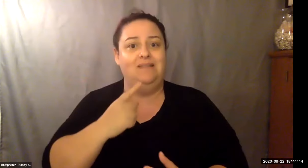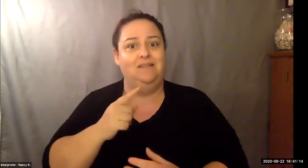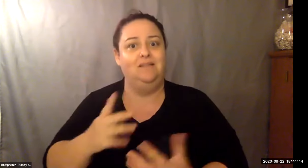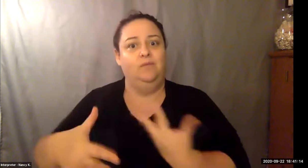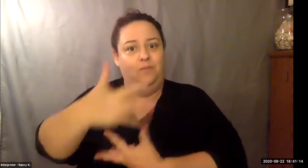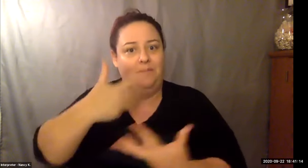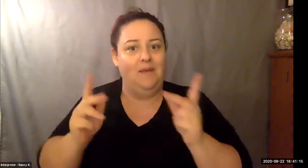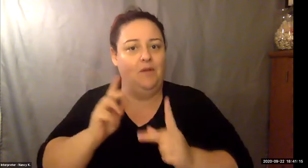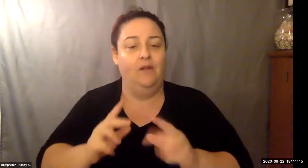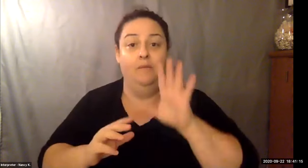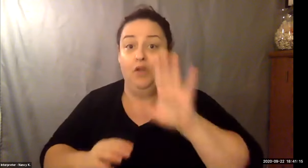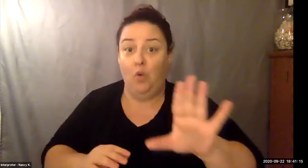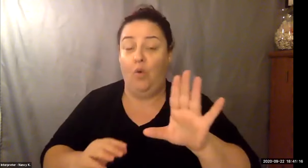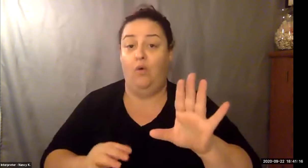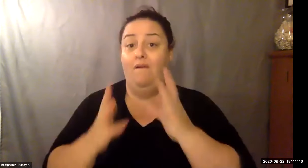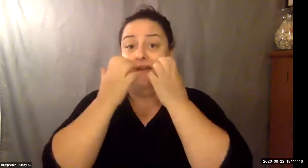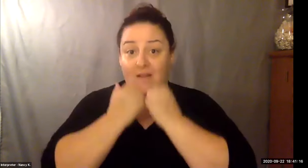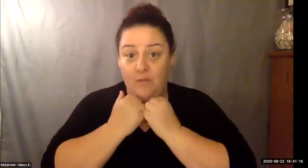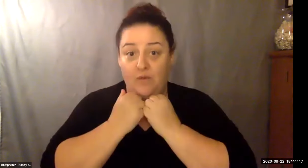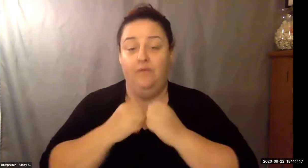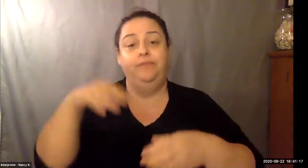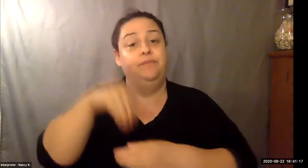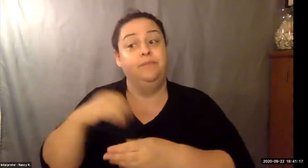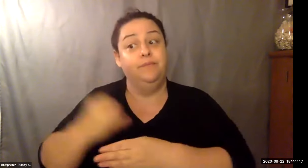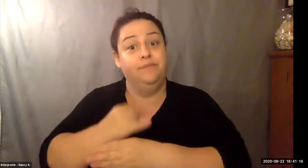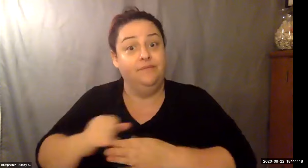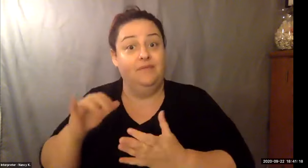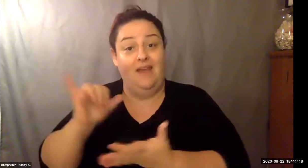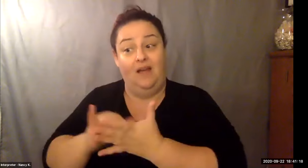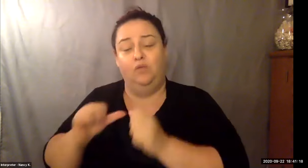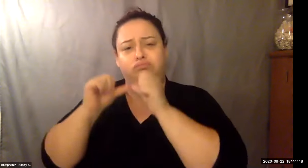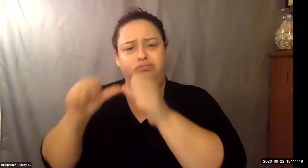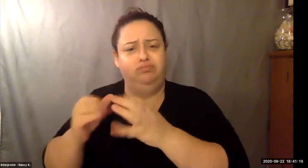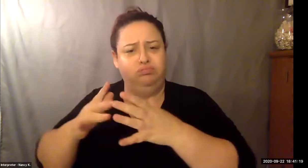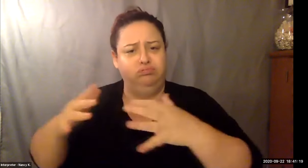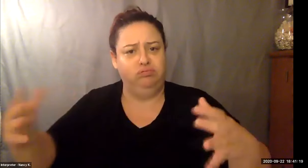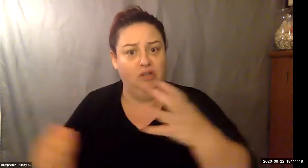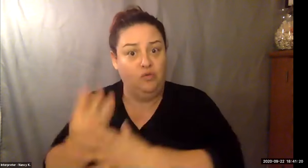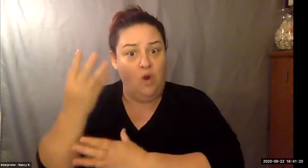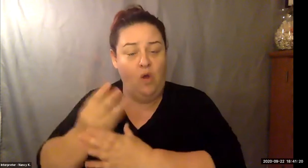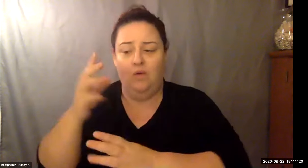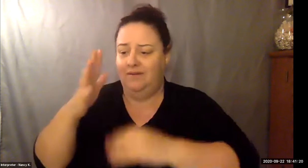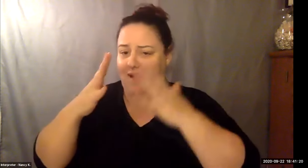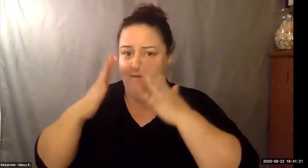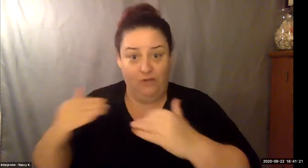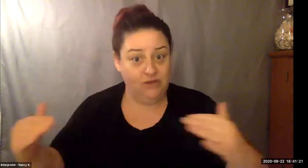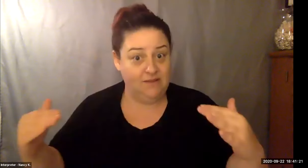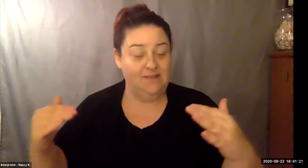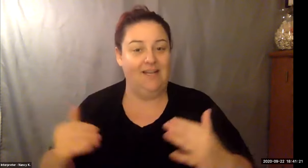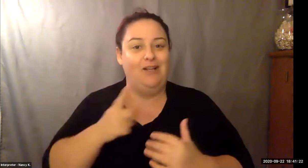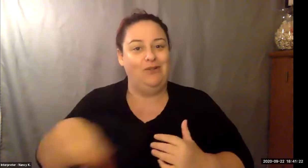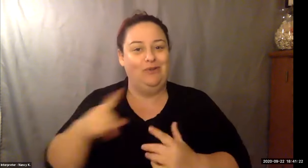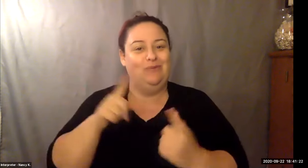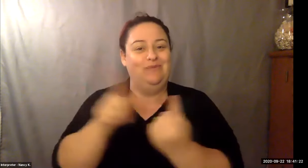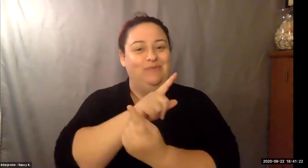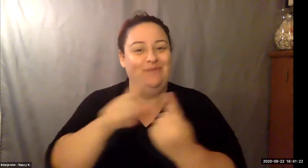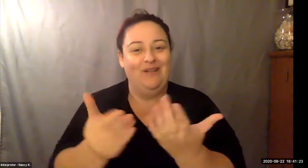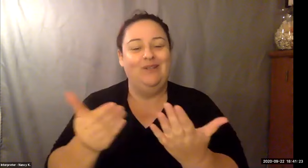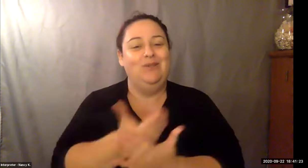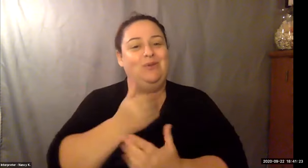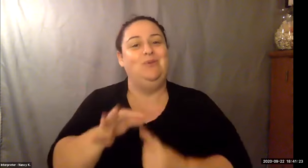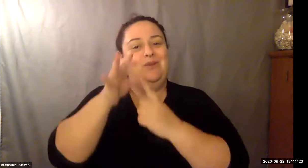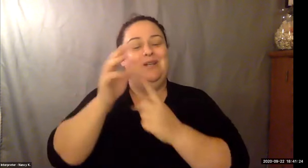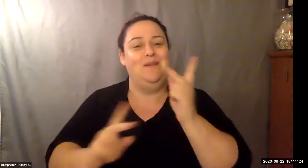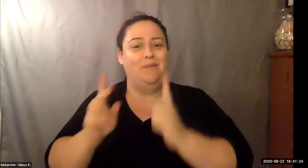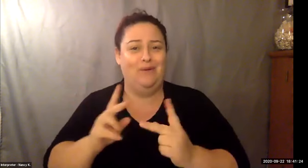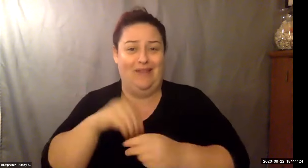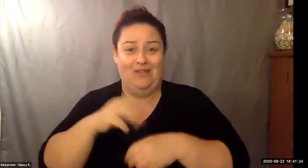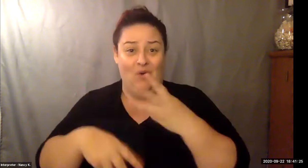Keith Wolling: People will look up to you that you'll never even know that look up to you but you're in an industry that's quite unique quite distinctive and it's a different industry every day and it changes and for empathy.